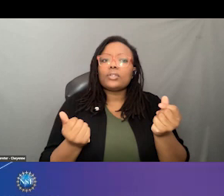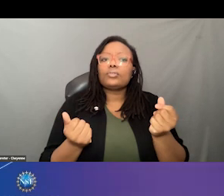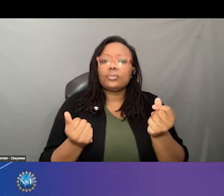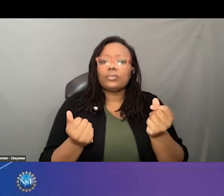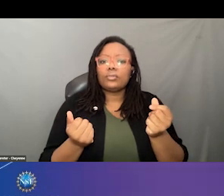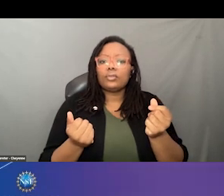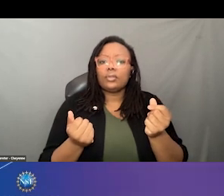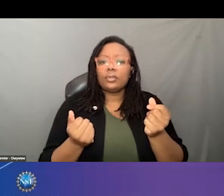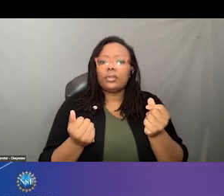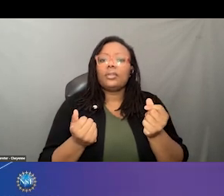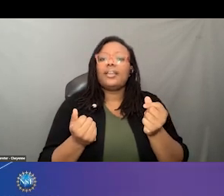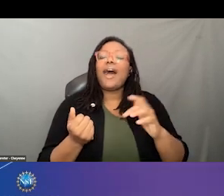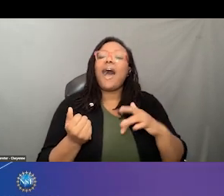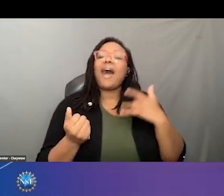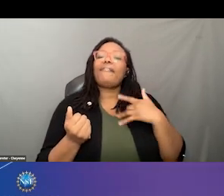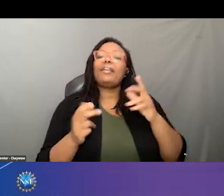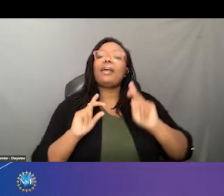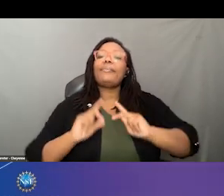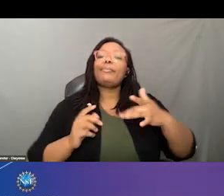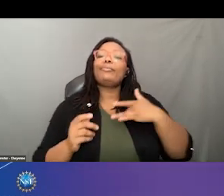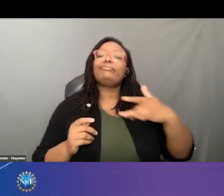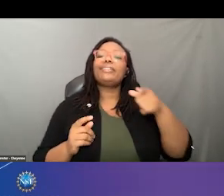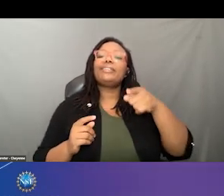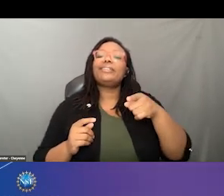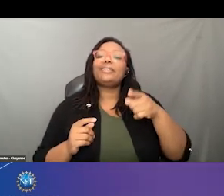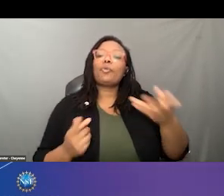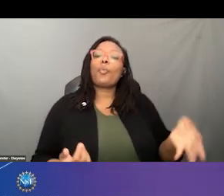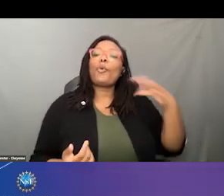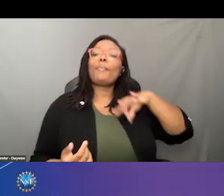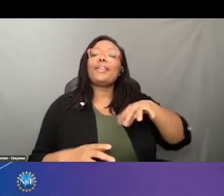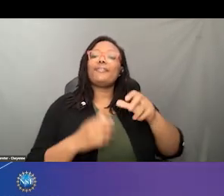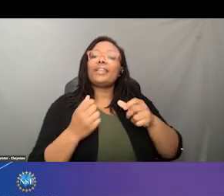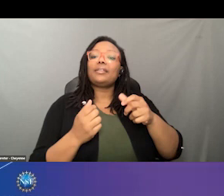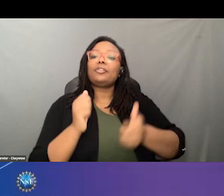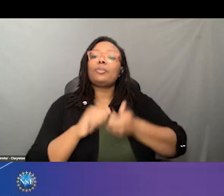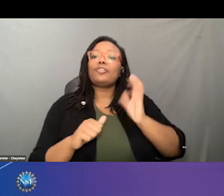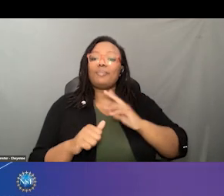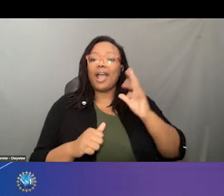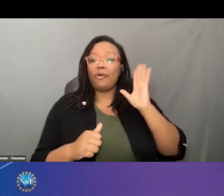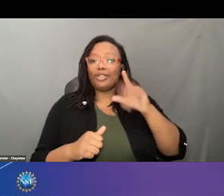And this is where I feel like people usually benefit the most from our presentations.